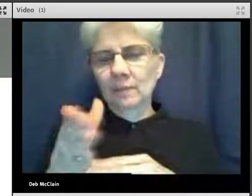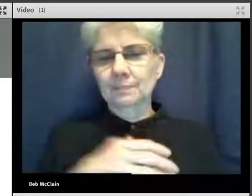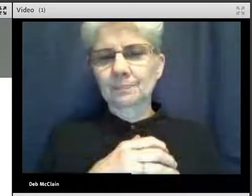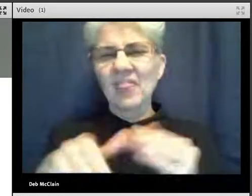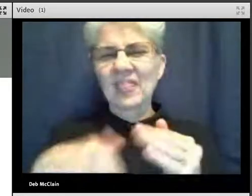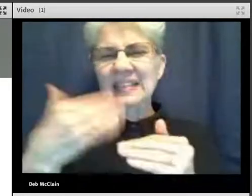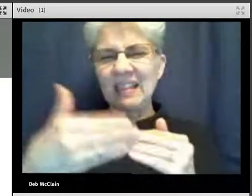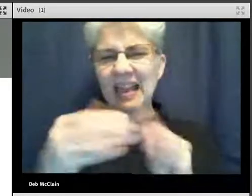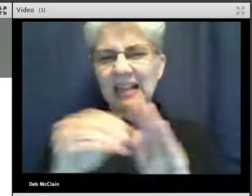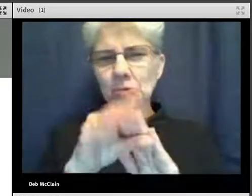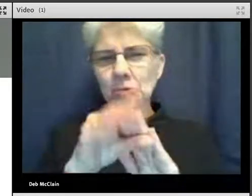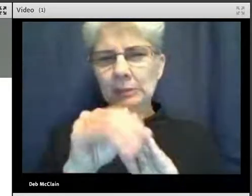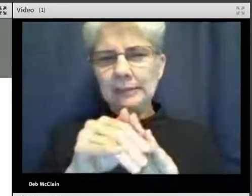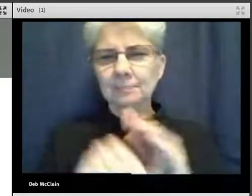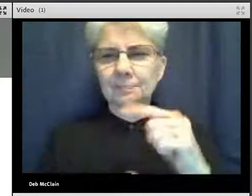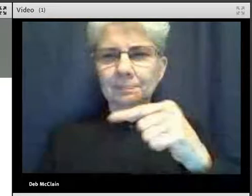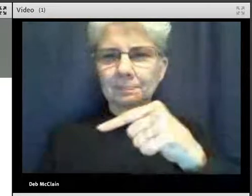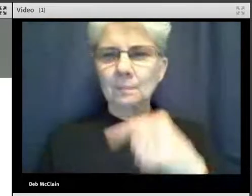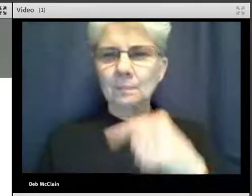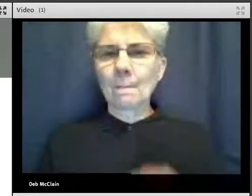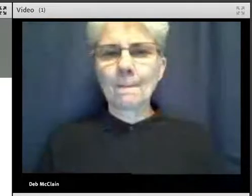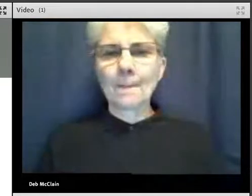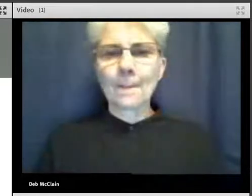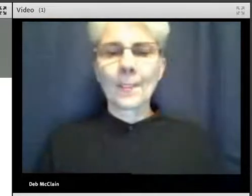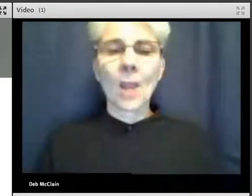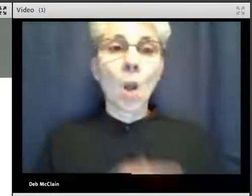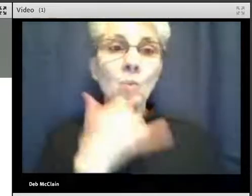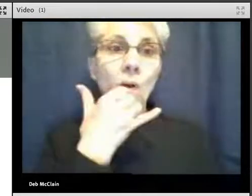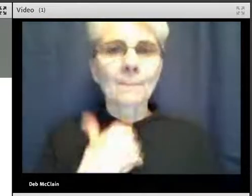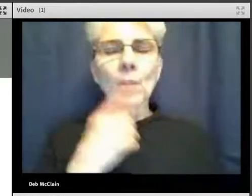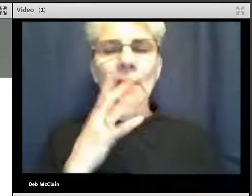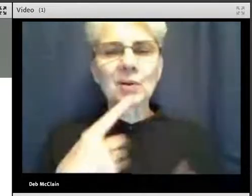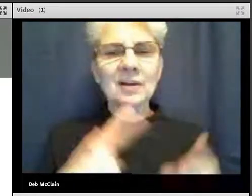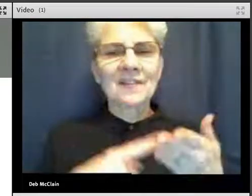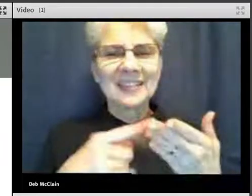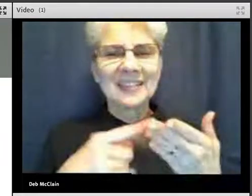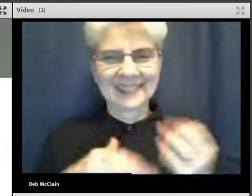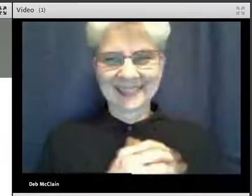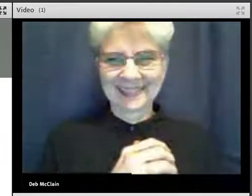I think it's the next screen. No, it's not, but we will cover it.